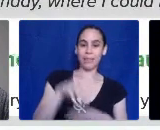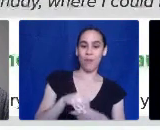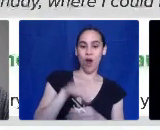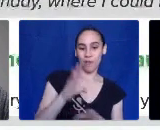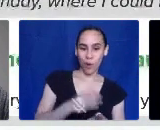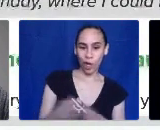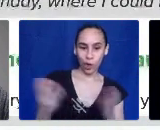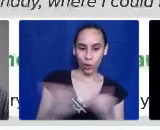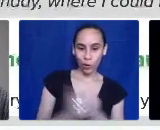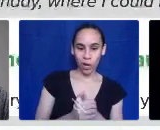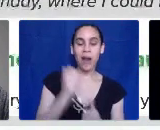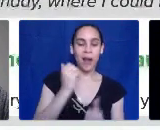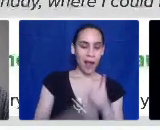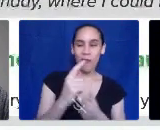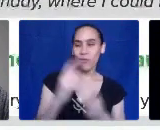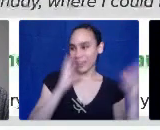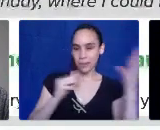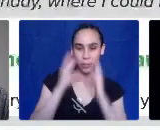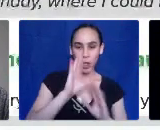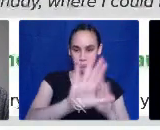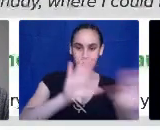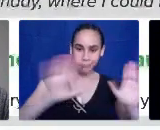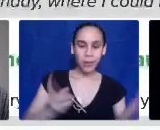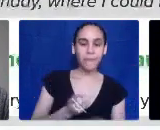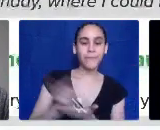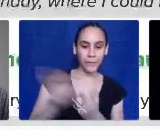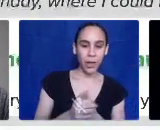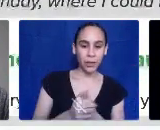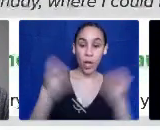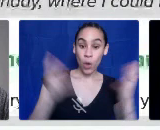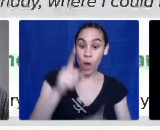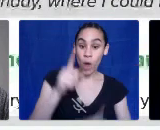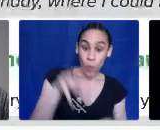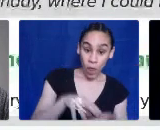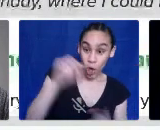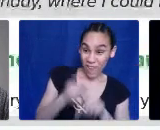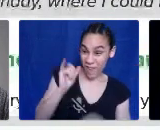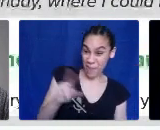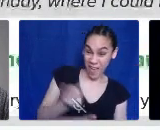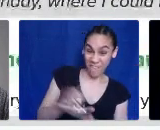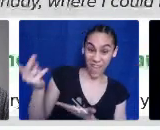everyone has experienced failures right what you learn from the failure is really important